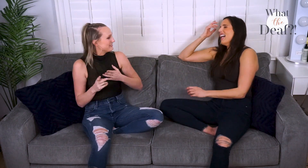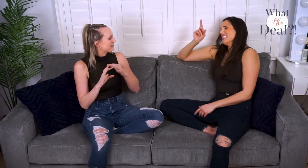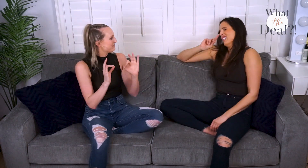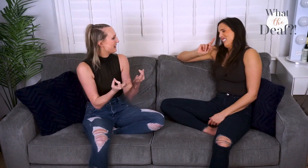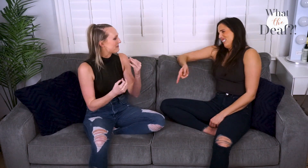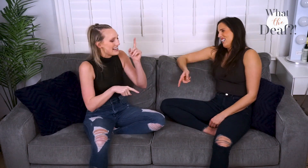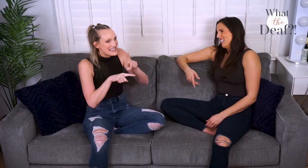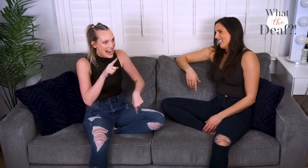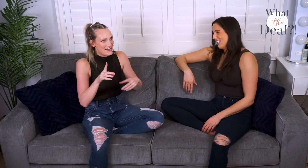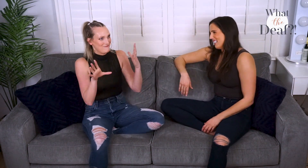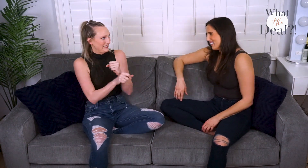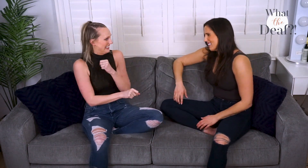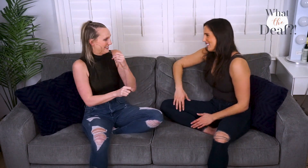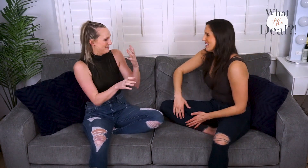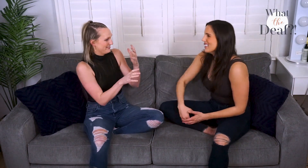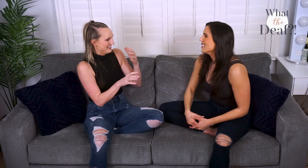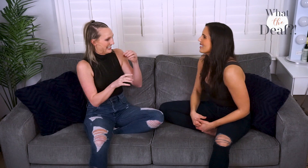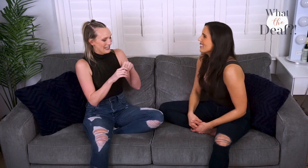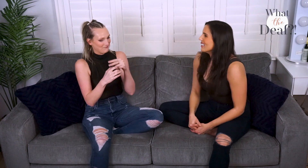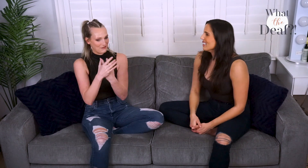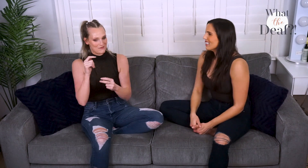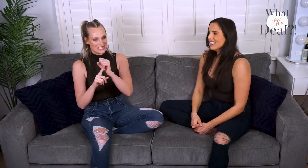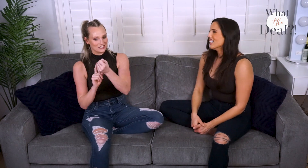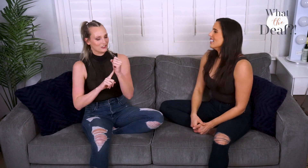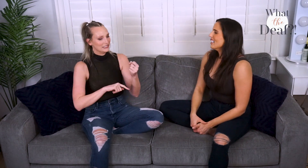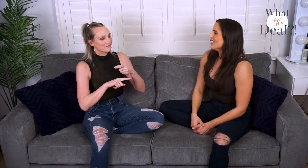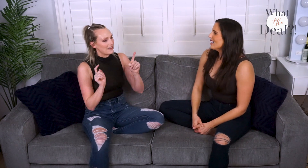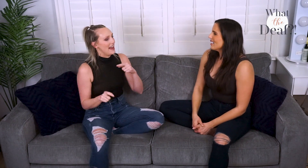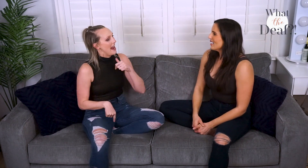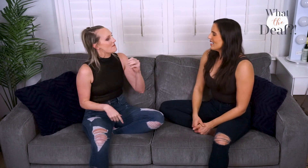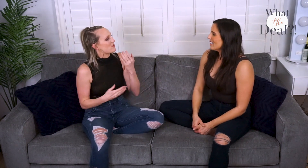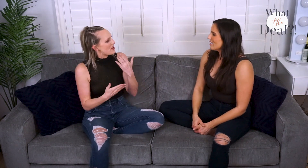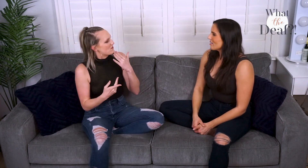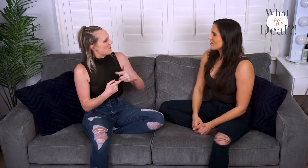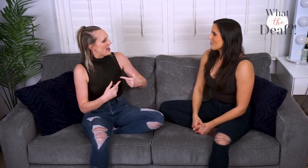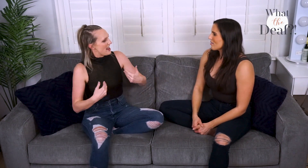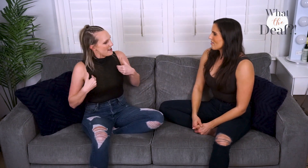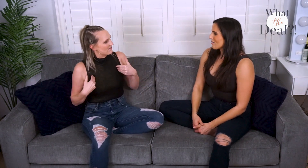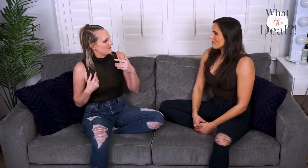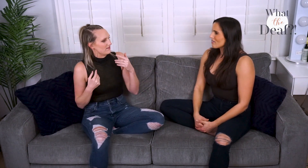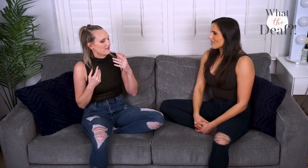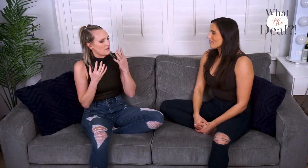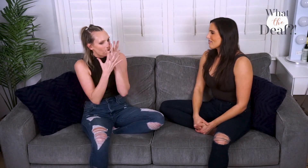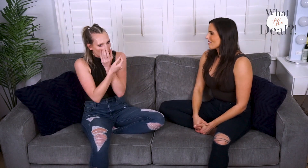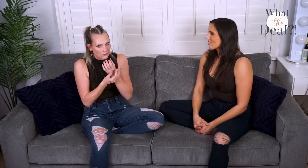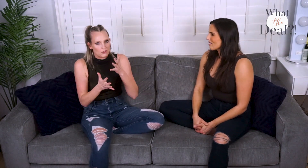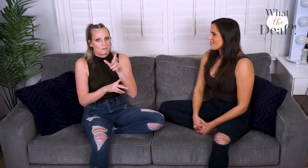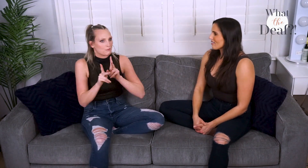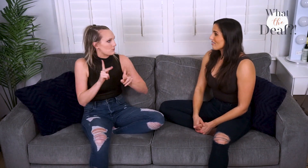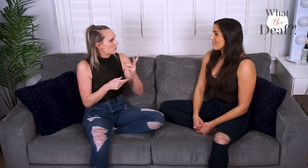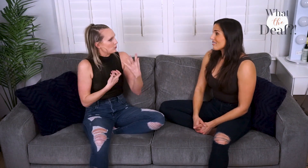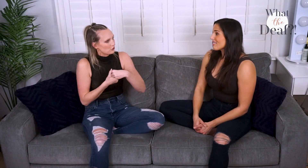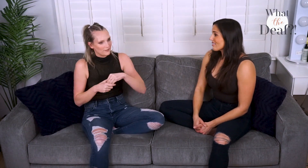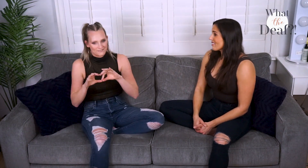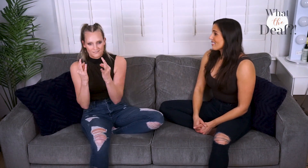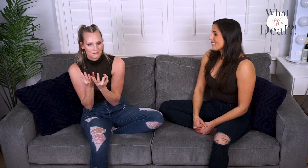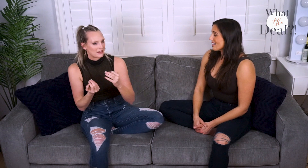'cause I go back to visit my family but I can't win in both situations, so... But I am very grateful to have beautiful people